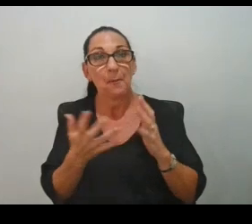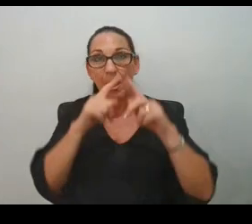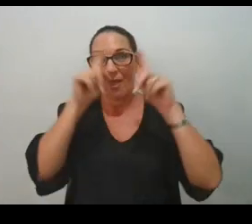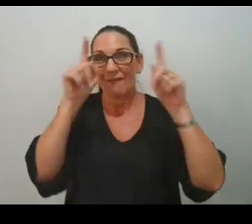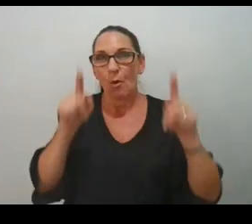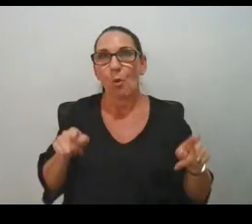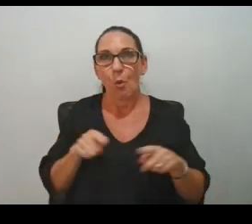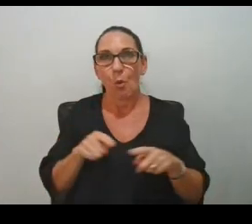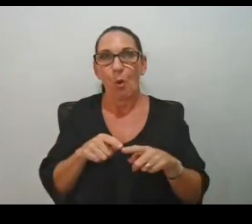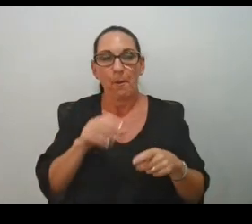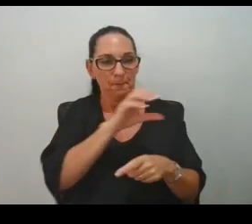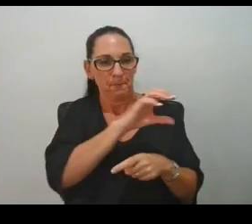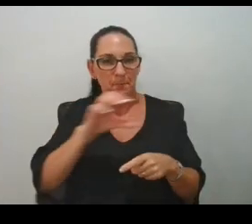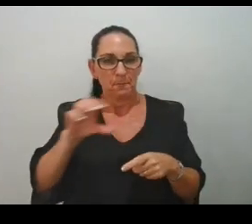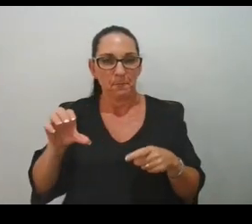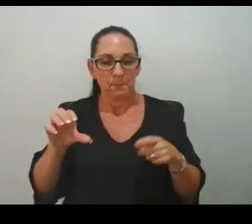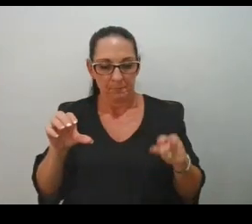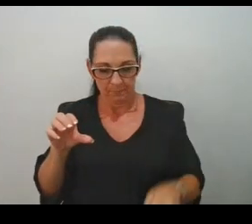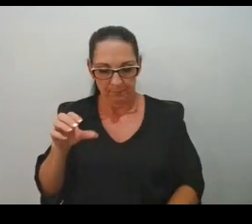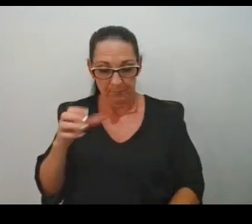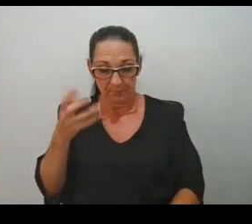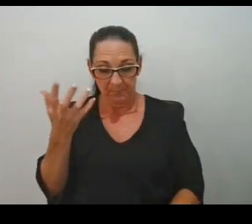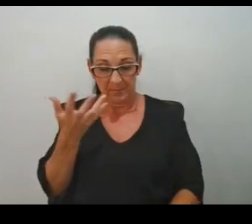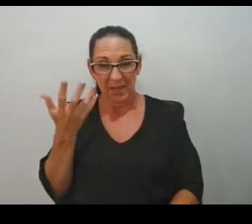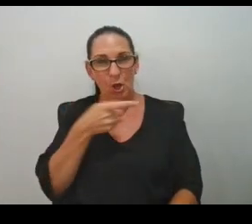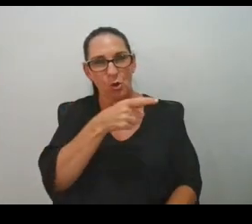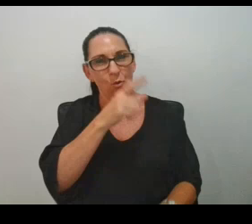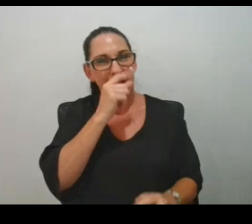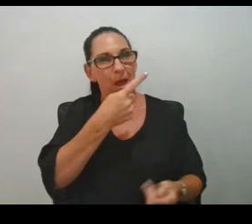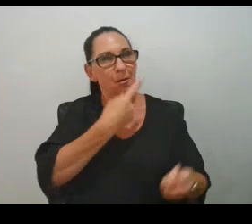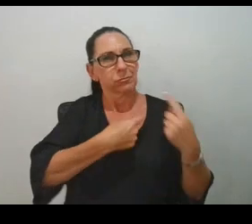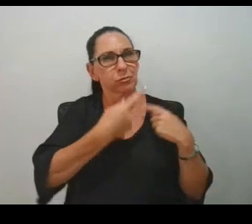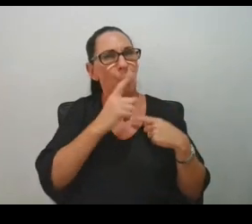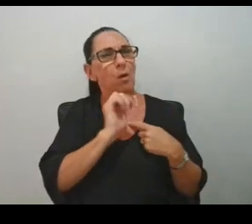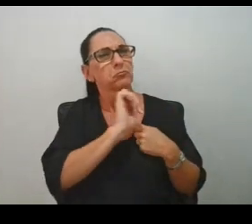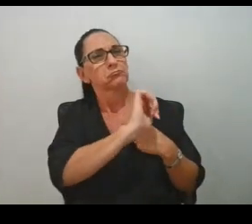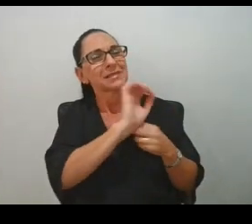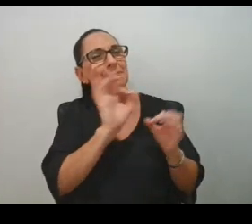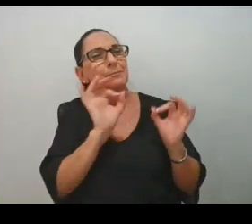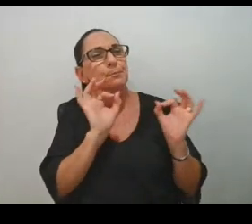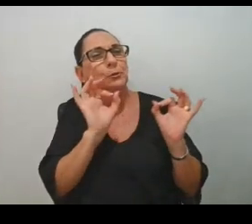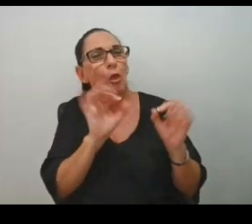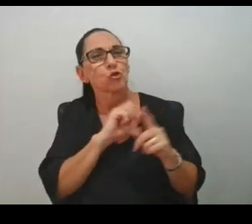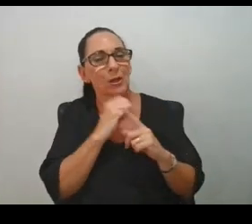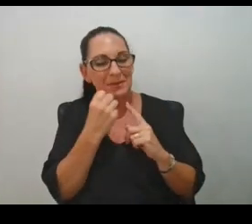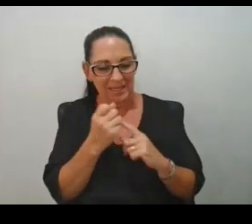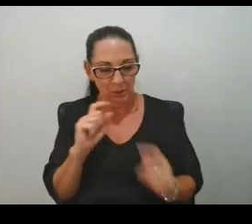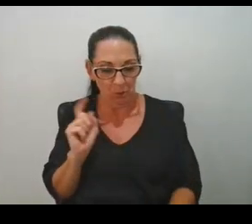actually tell us what their special circumstances are so really I mean if you were helping someone